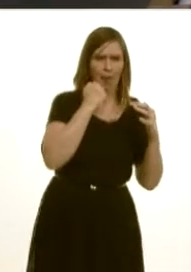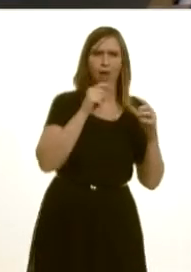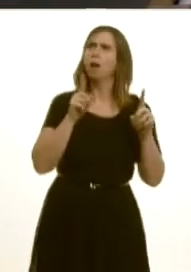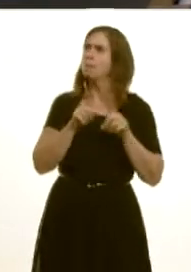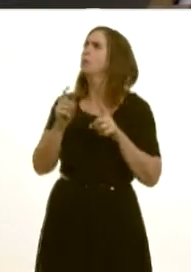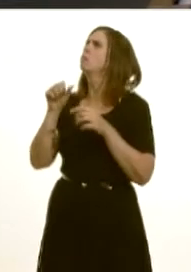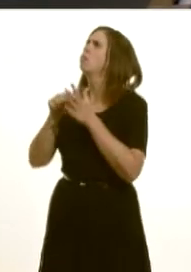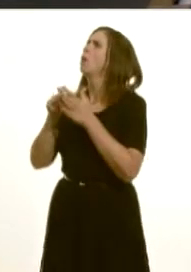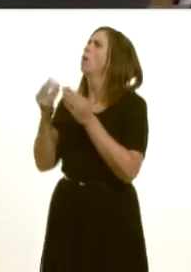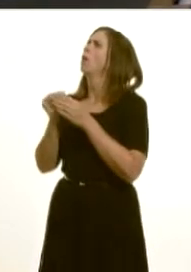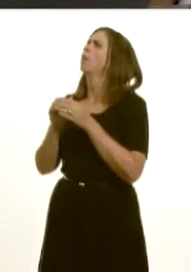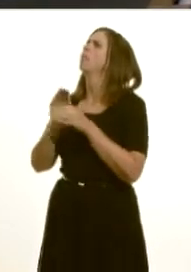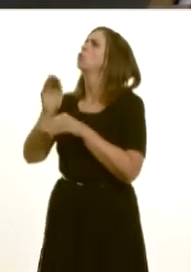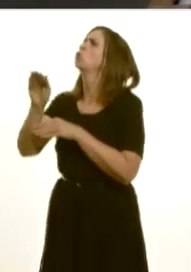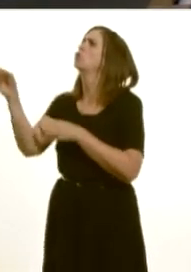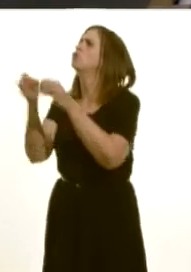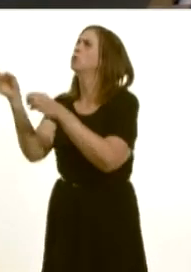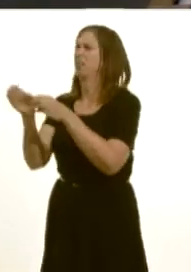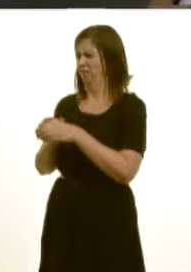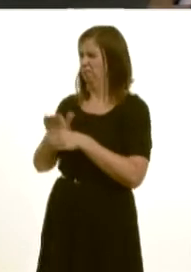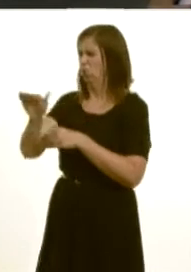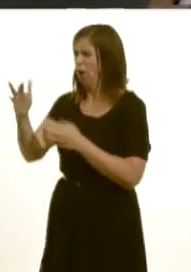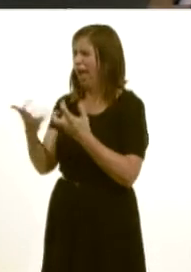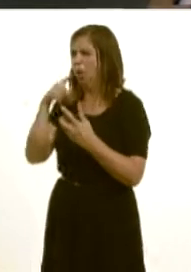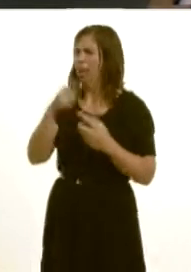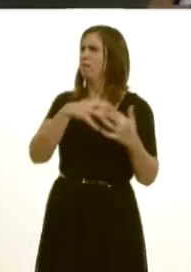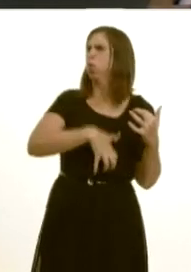in the future. The two things are not unconnected, but these things have been said; let us make